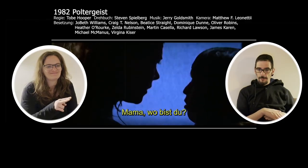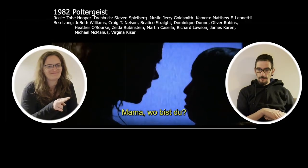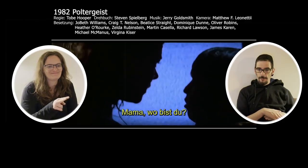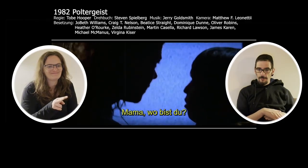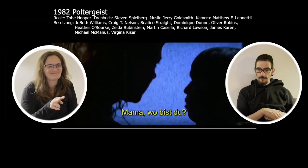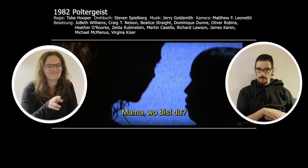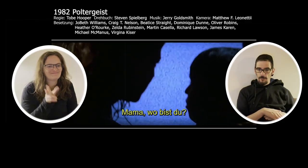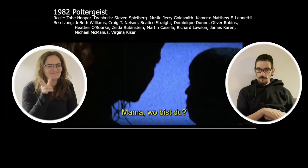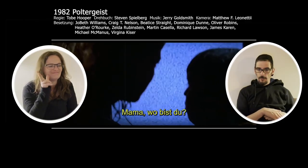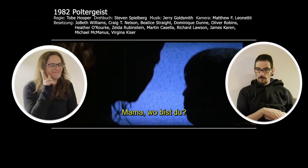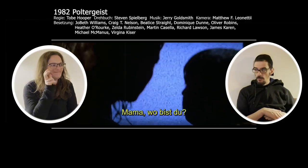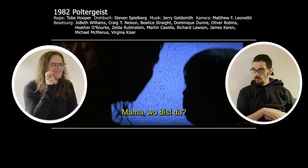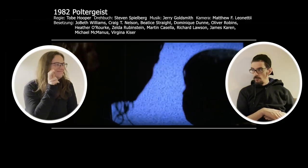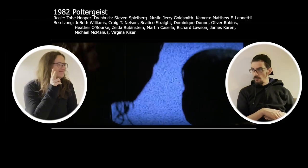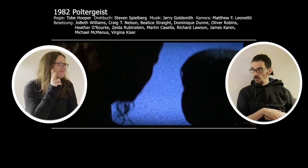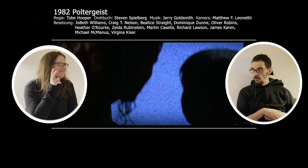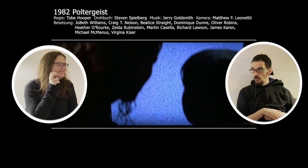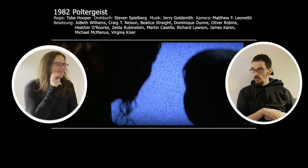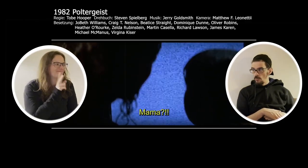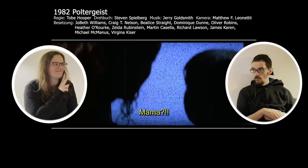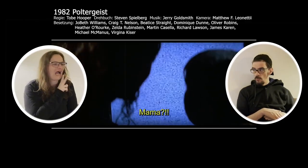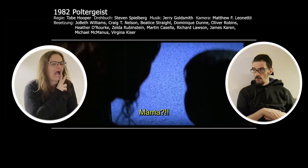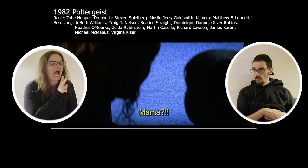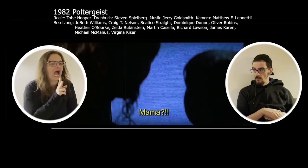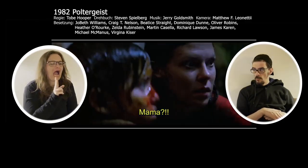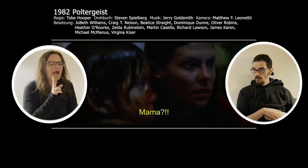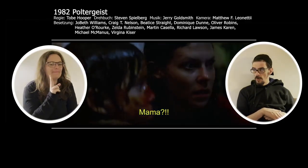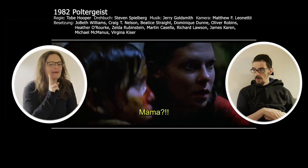She looks at the television, because she hears her daughter's calls from it.